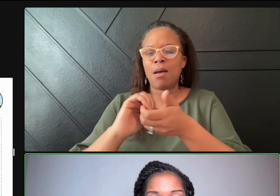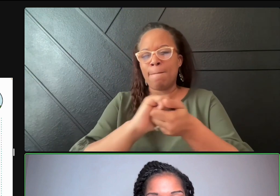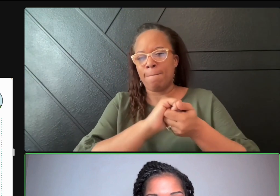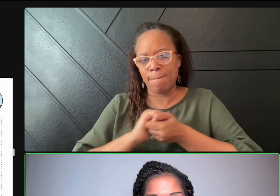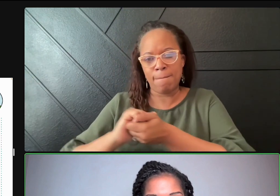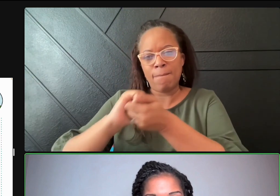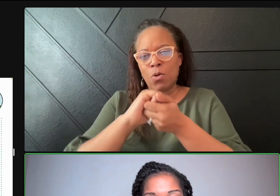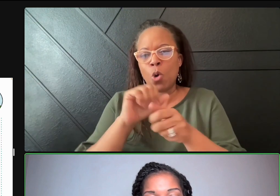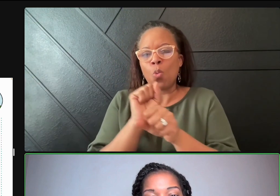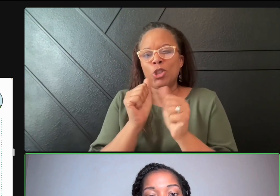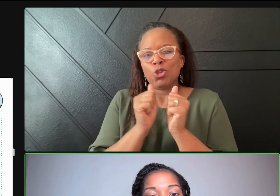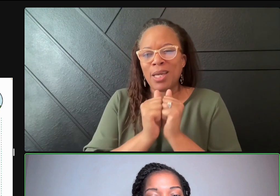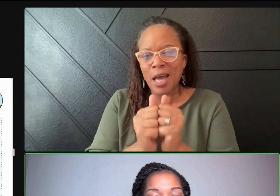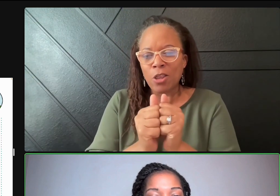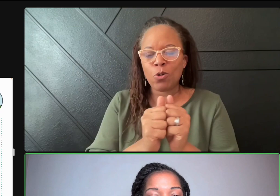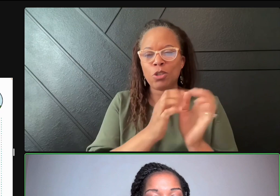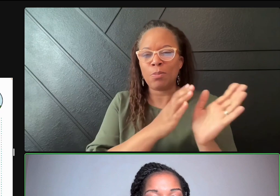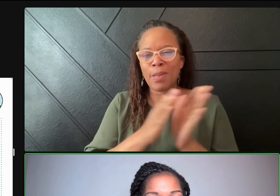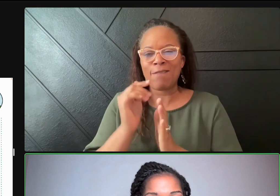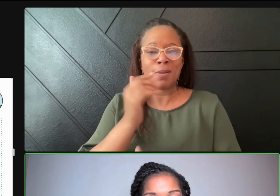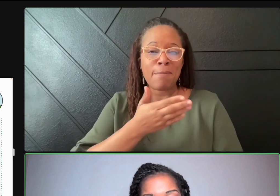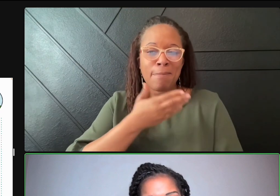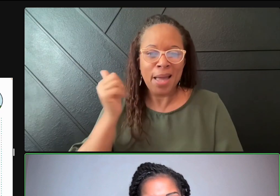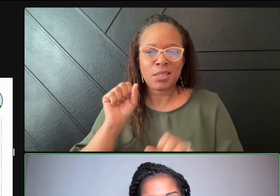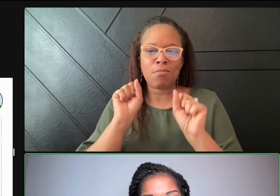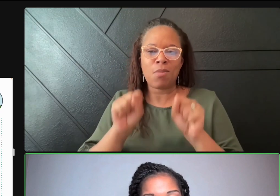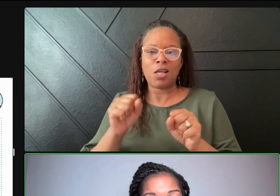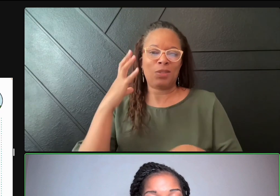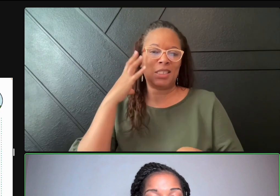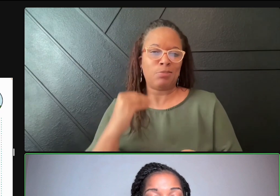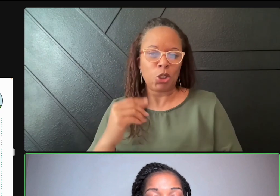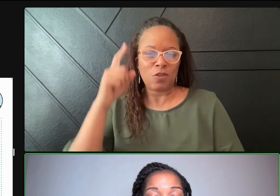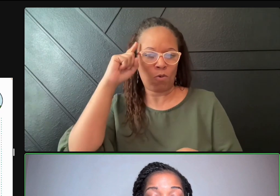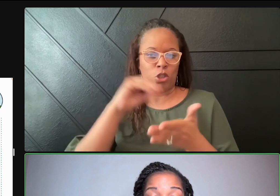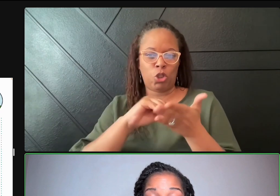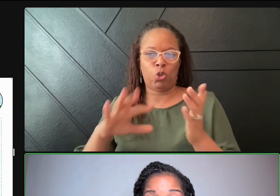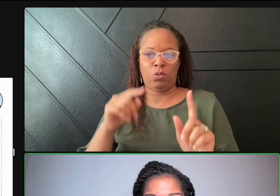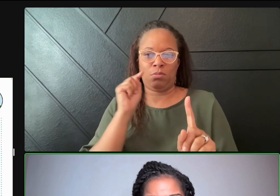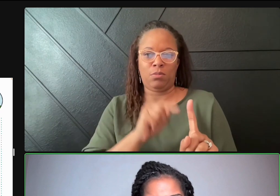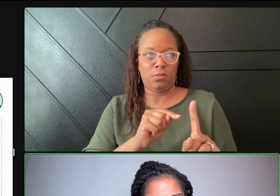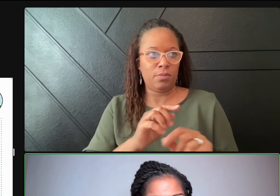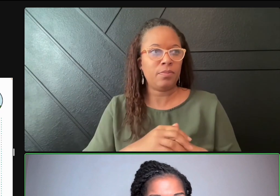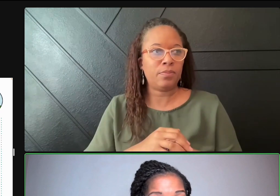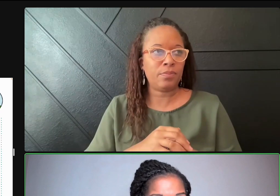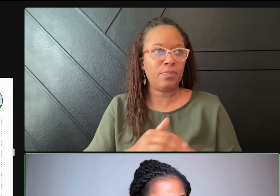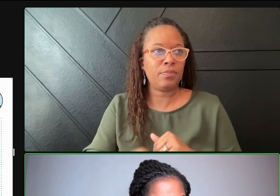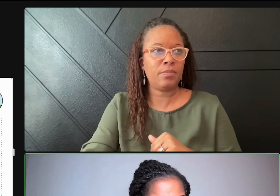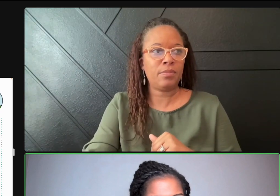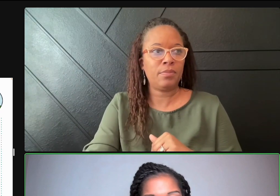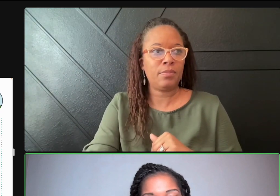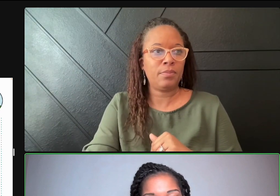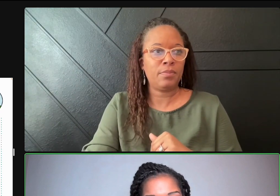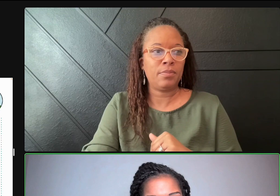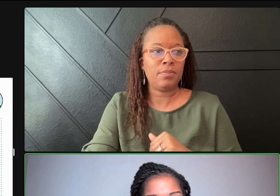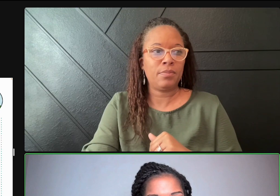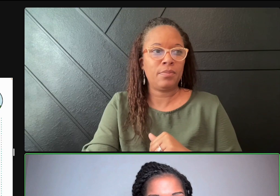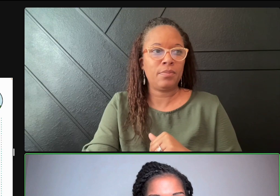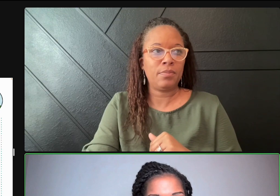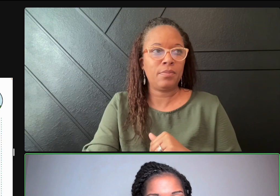and their experience because this will become a partnership. And everyone is going to be working together for the best possible experience for those students.